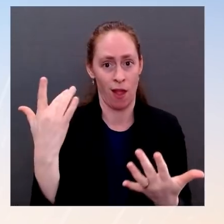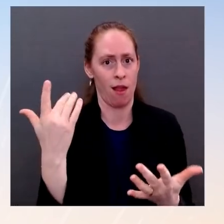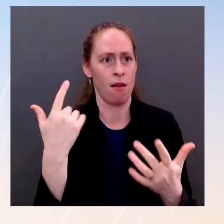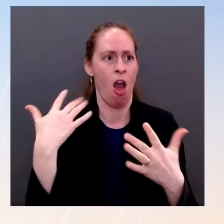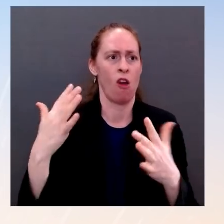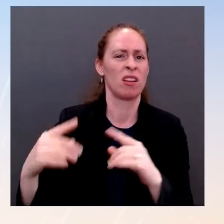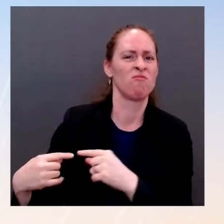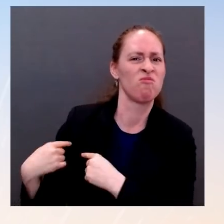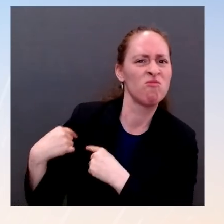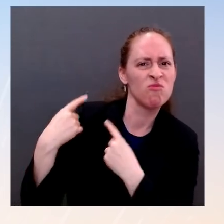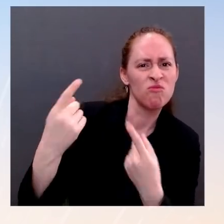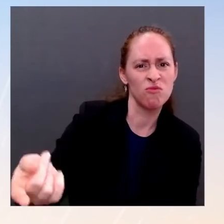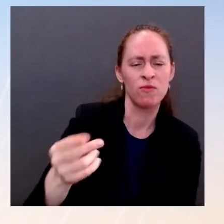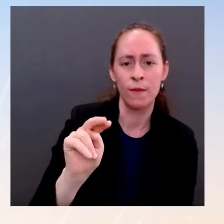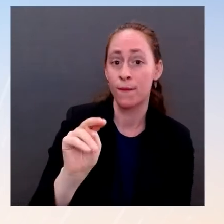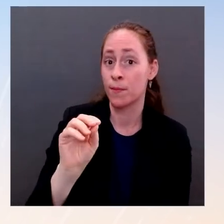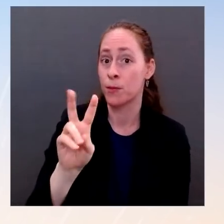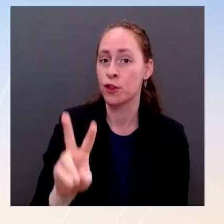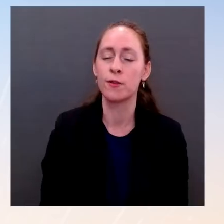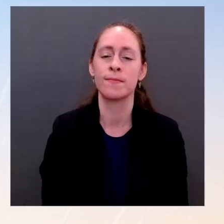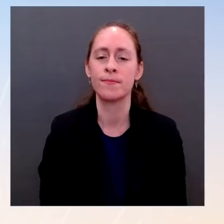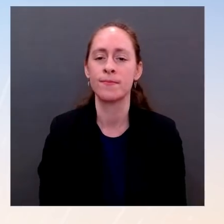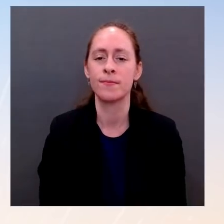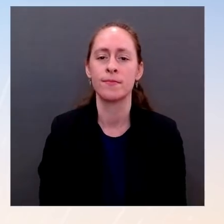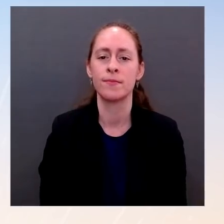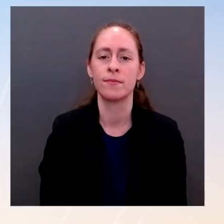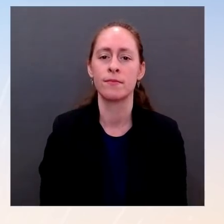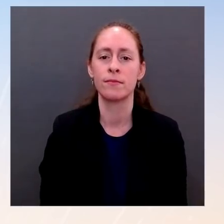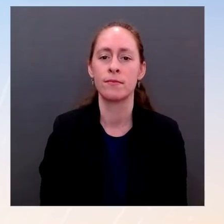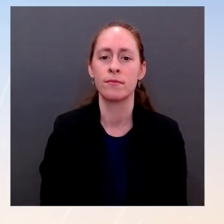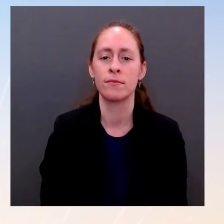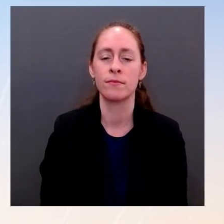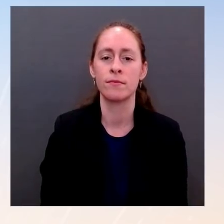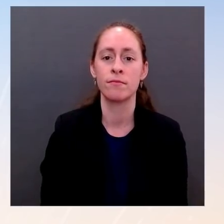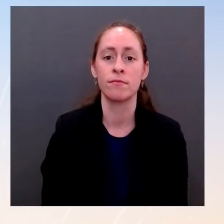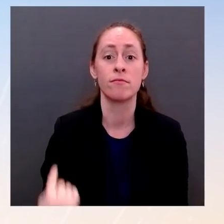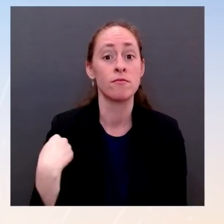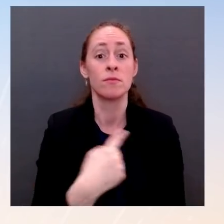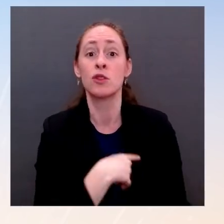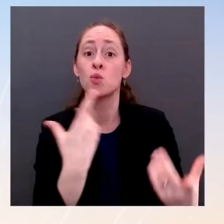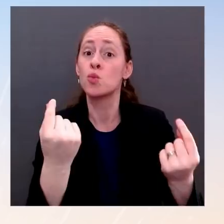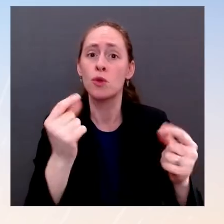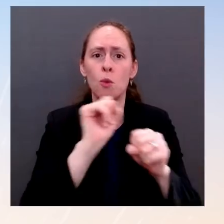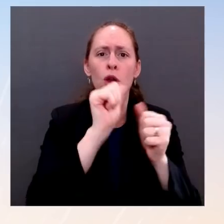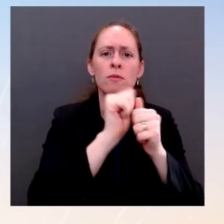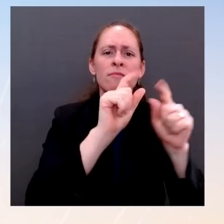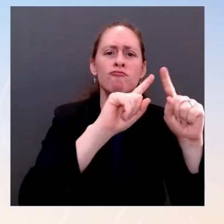with the private sector, specifically private sector owners and operators of critical infrastructure.